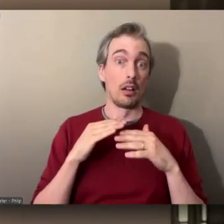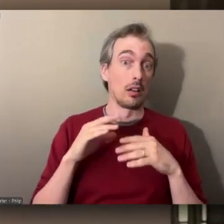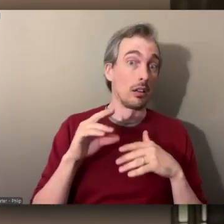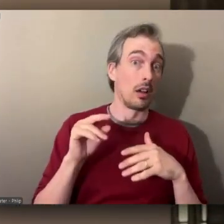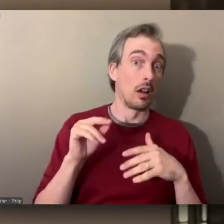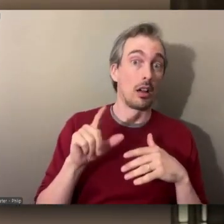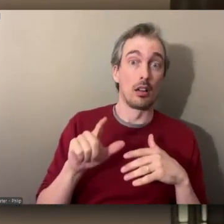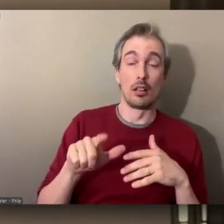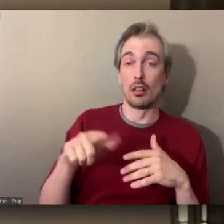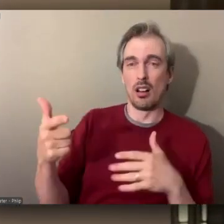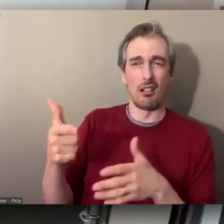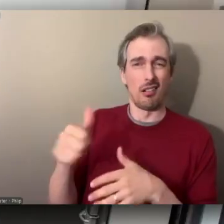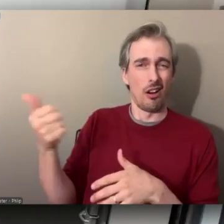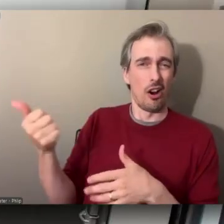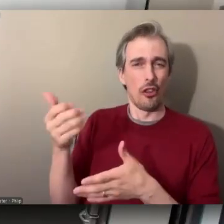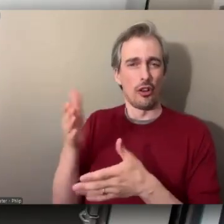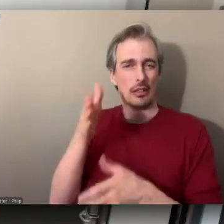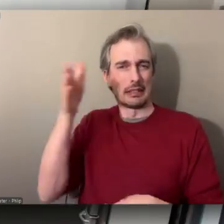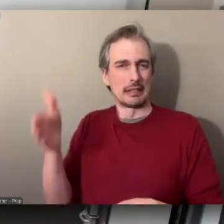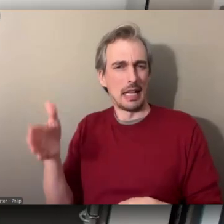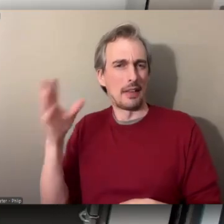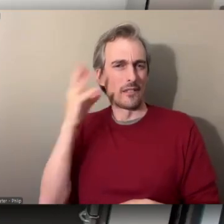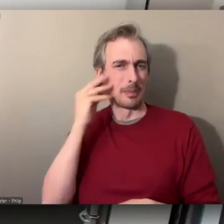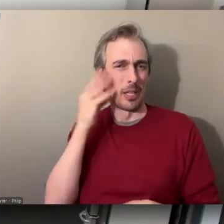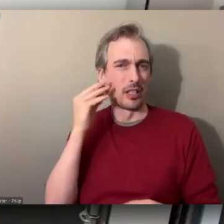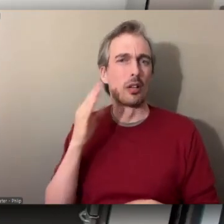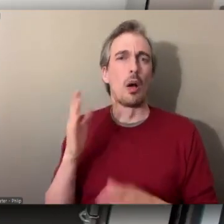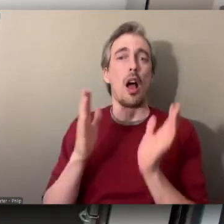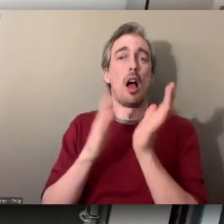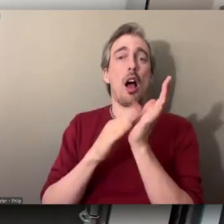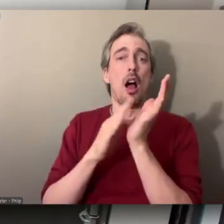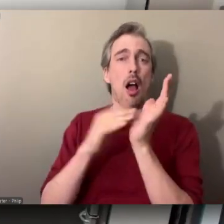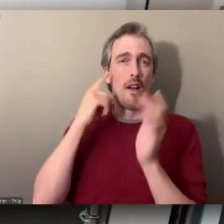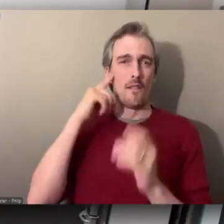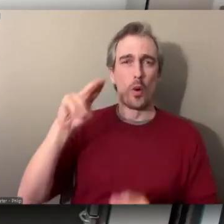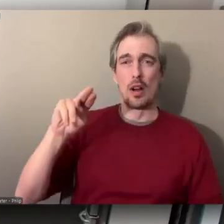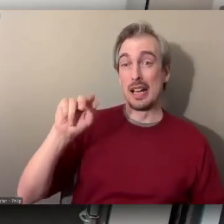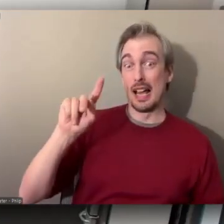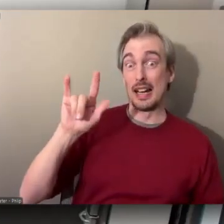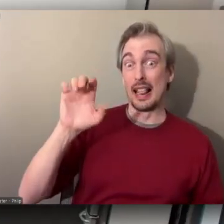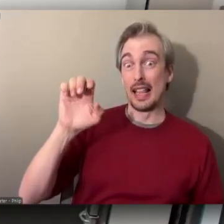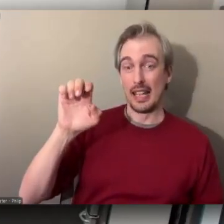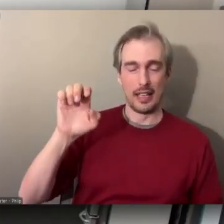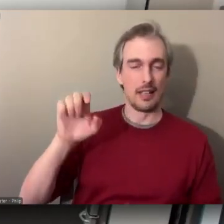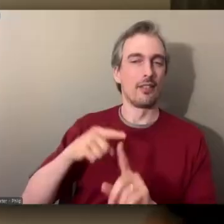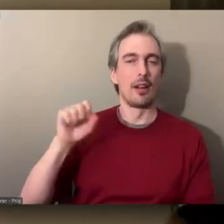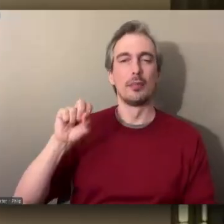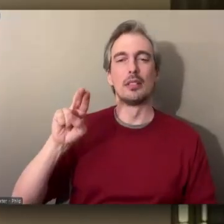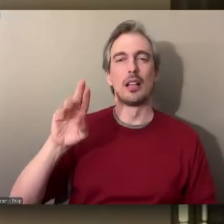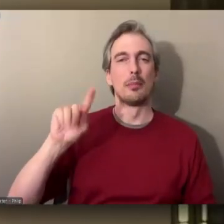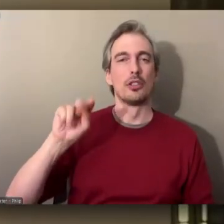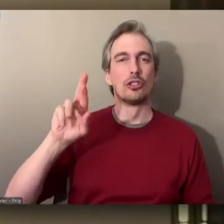all give a big round of applause to Natalie from Substrakt, who is gonna tell you what it's like